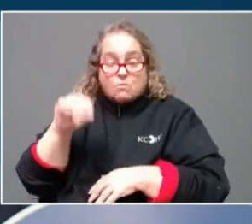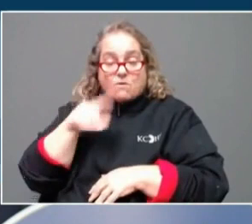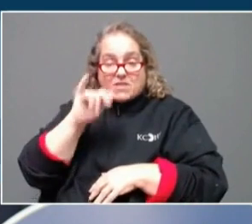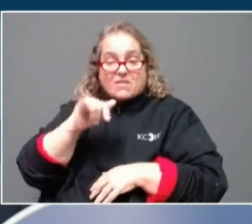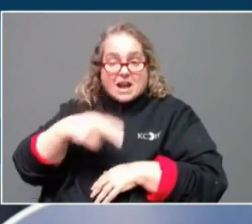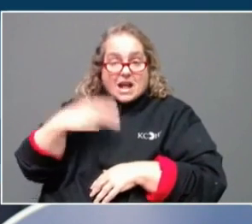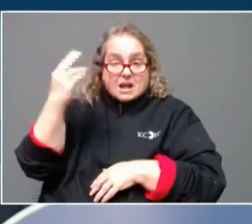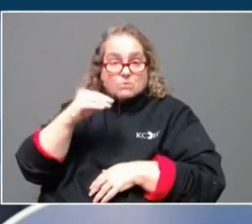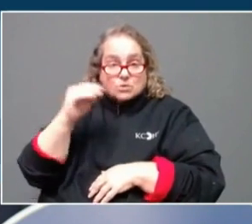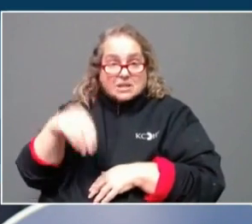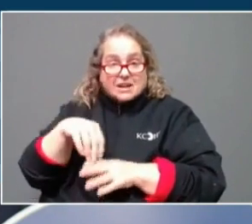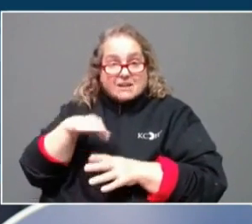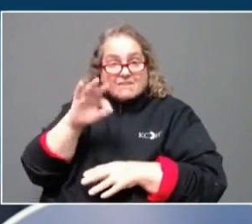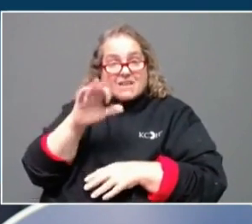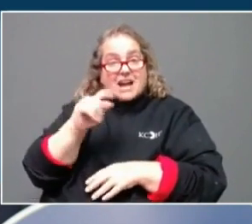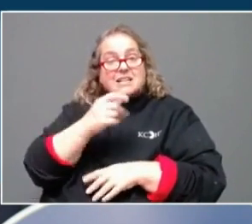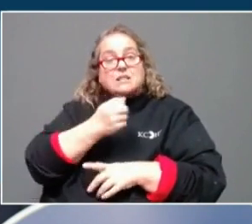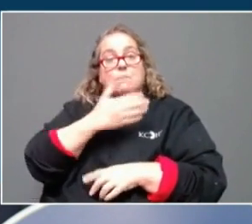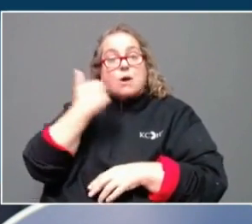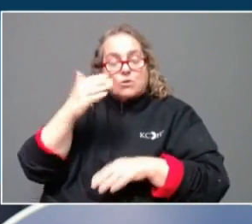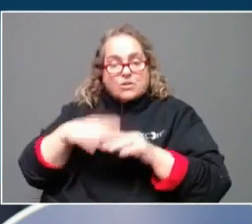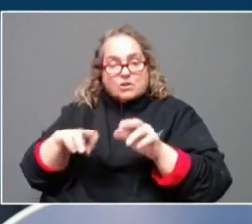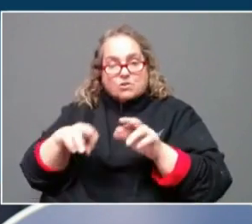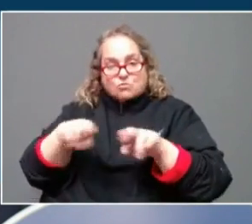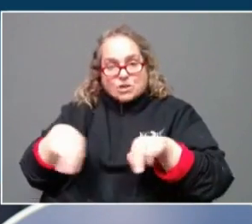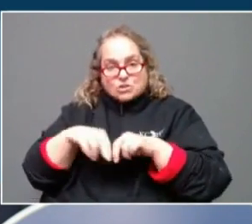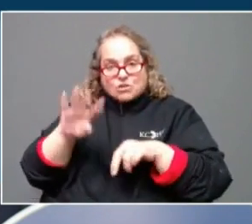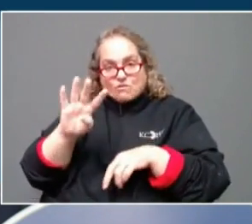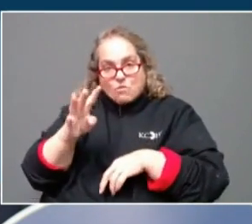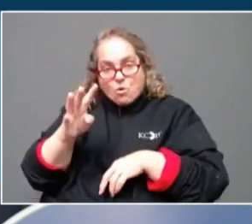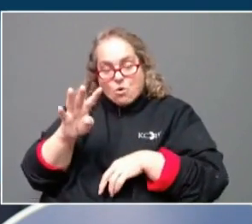outperforms region four which are the southern states were part of and also